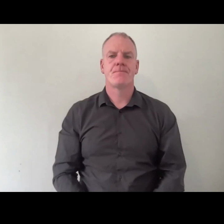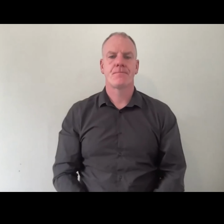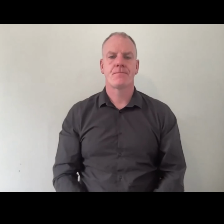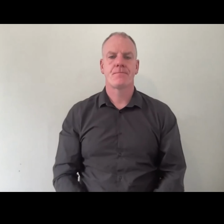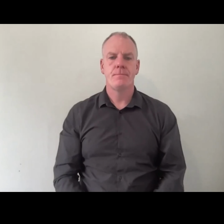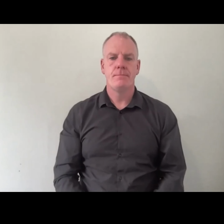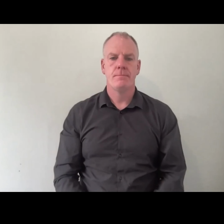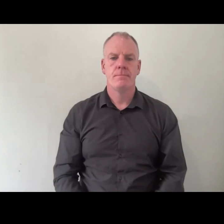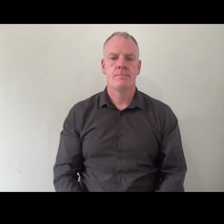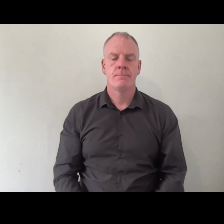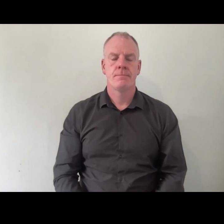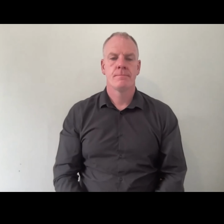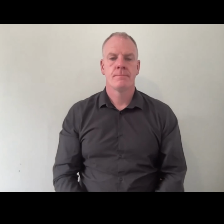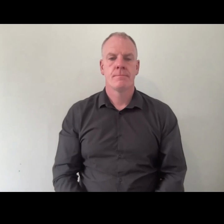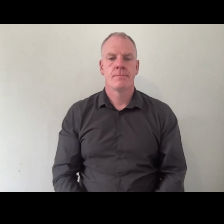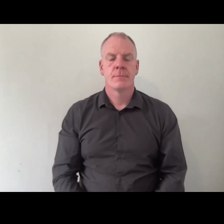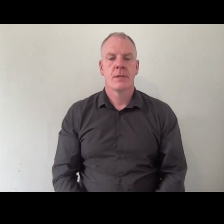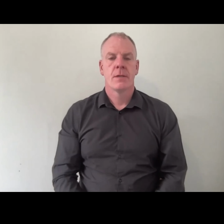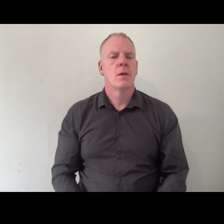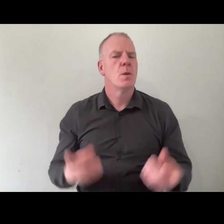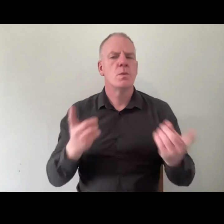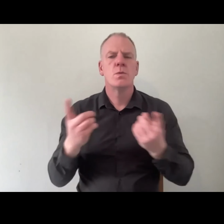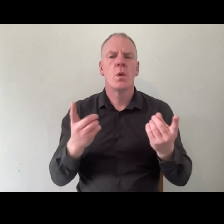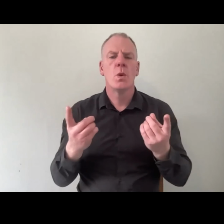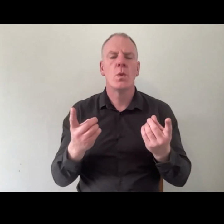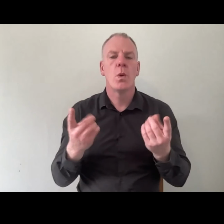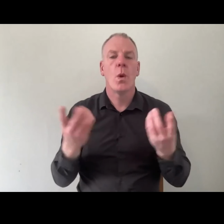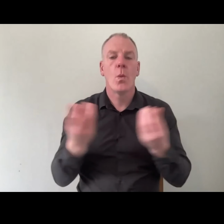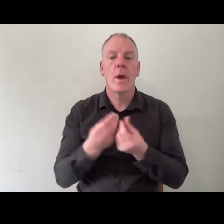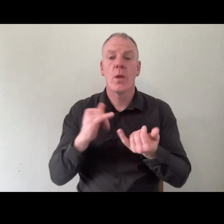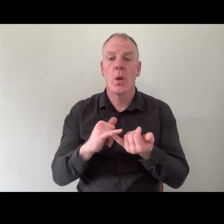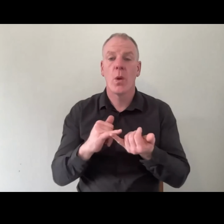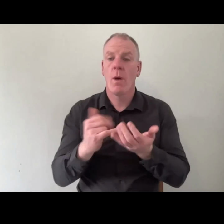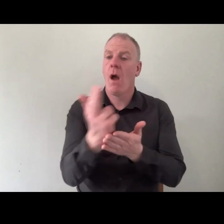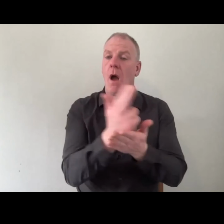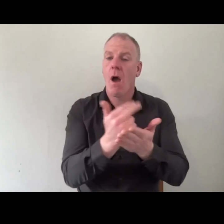This we do in partnership with the arts and cultural sector.